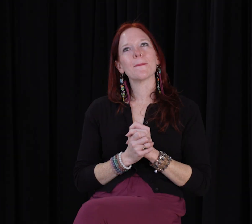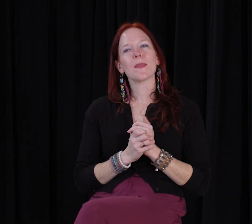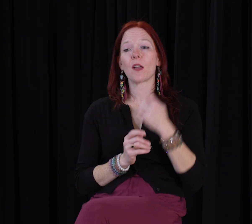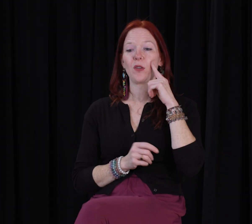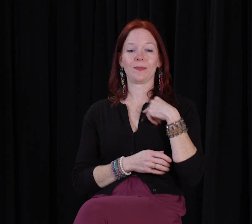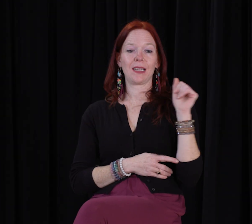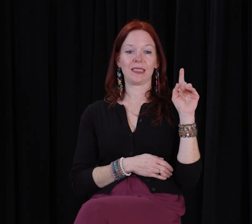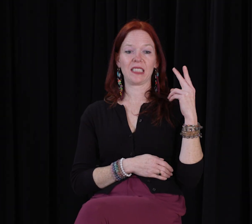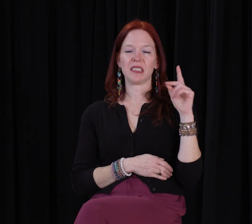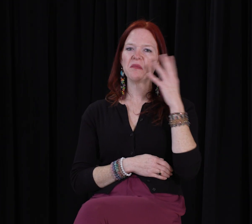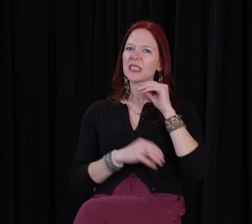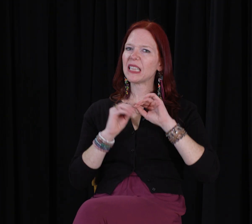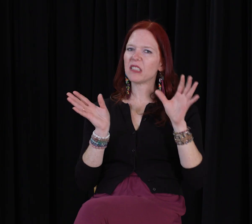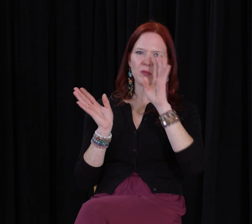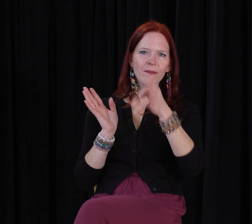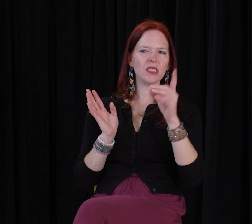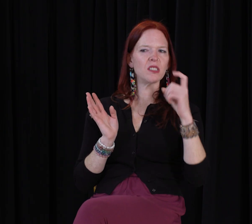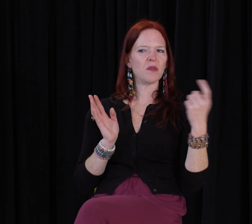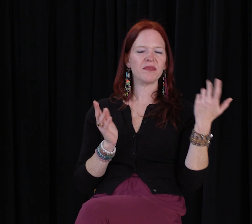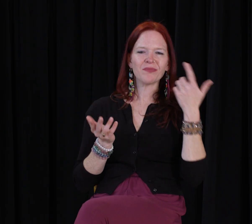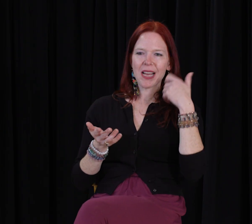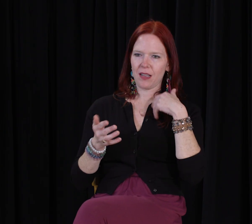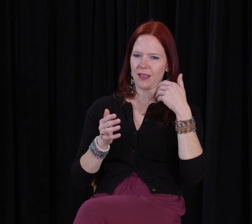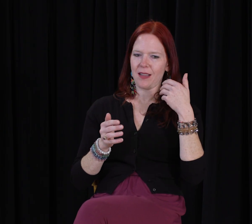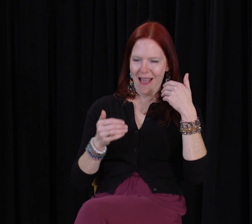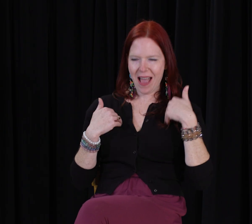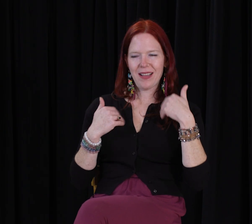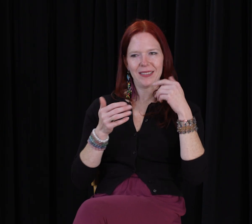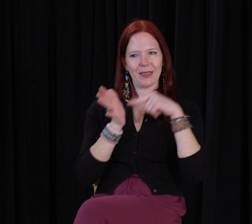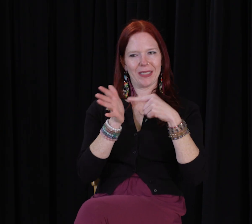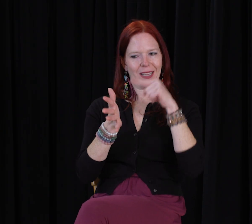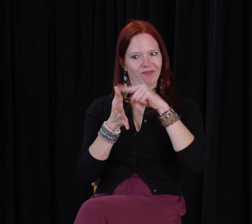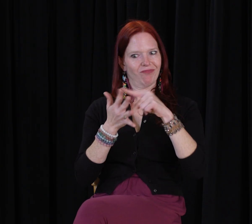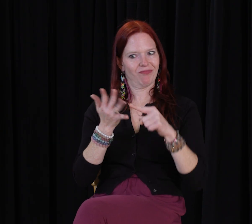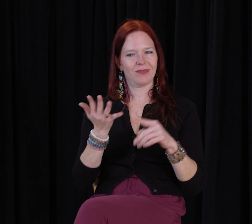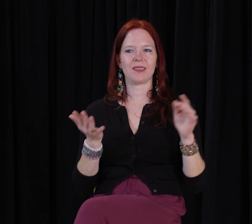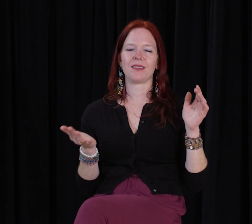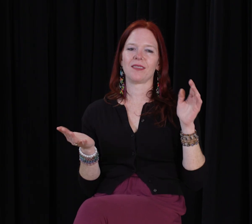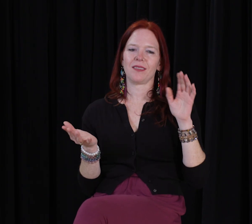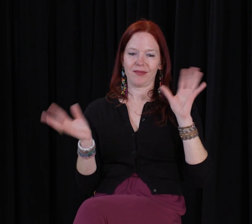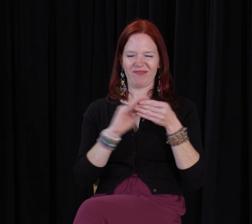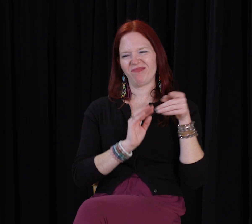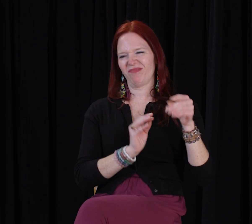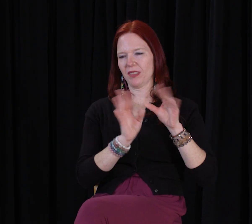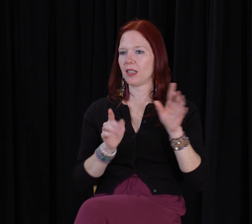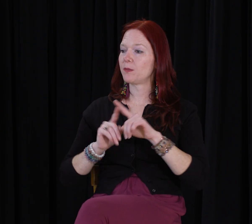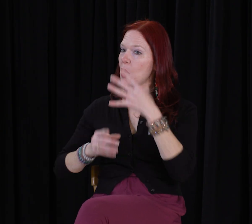For me, ADHD was a clear, straightforward diagnosis. Because I had a clear list of symptoms that pointed to ADHD,